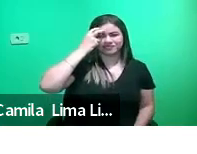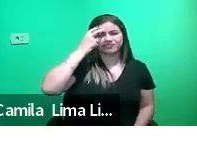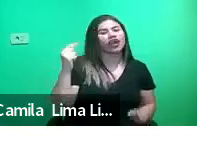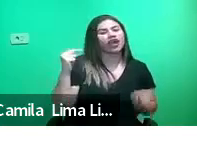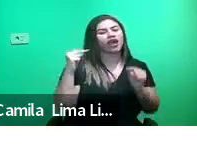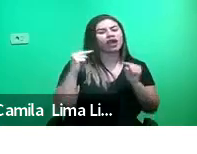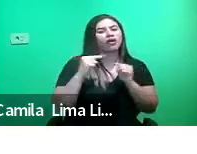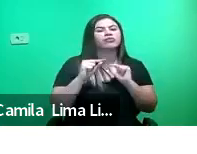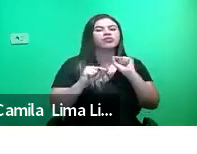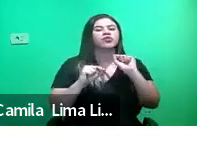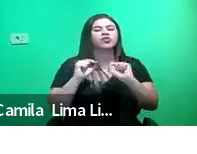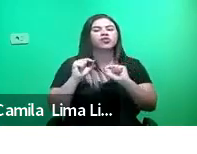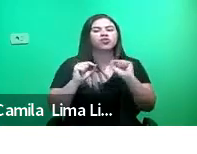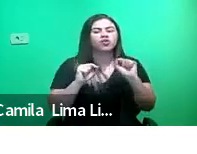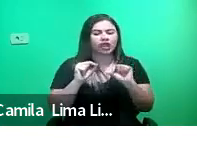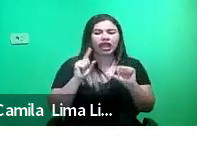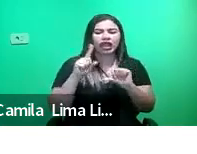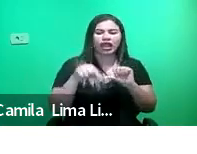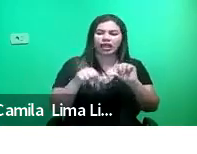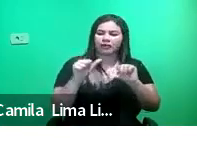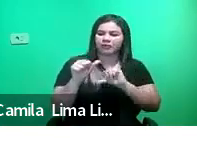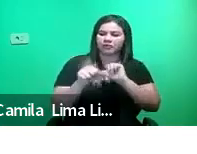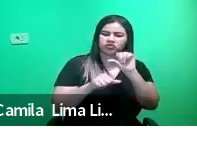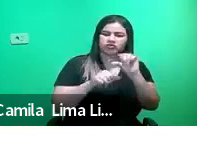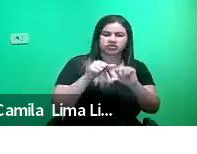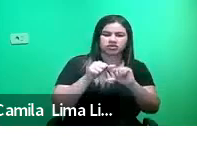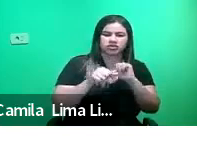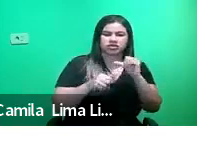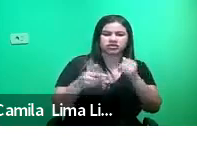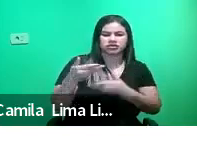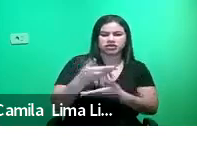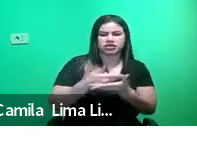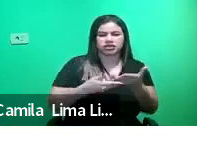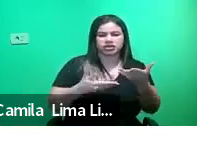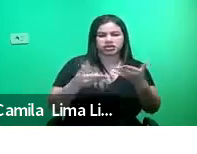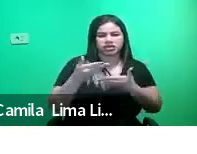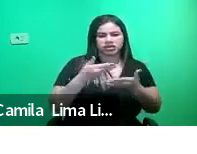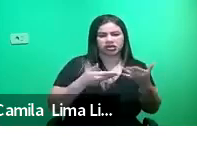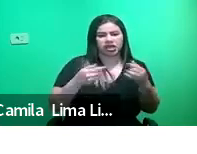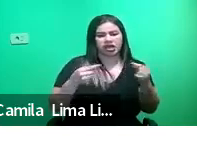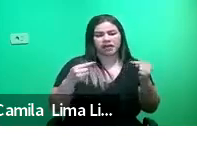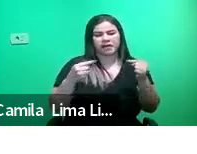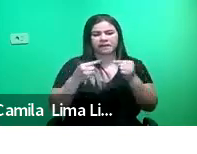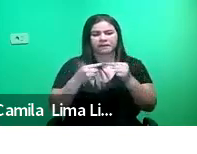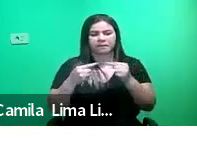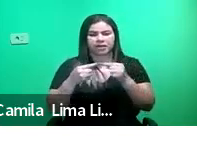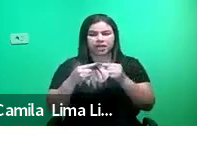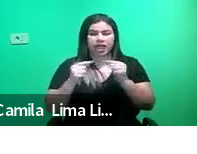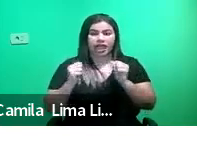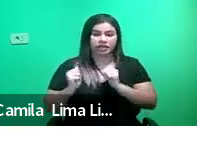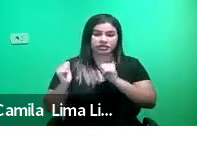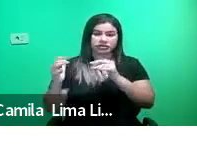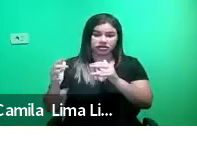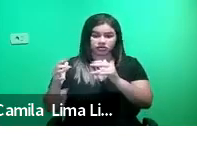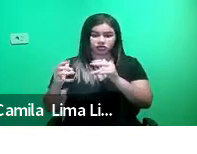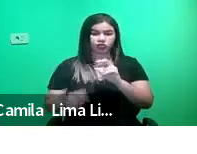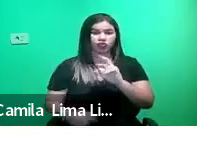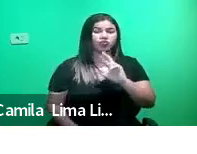in the relationship between stimulus and reaction or and reaction or stimulus and reaction or stimulus and response. the line that this is how we explain